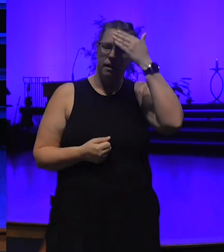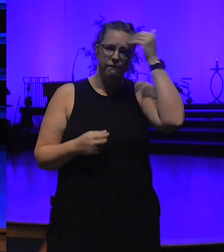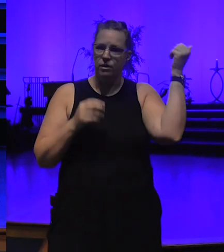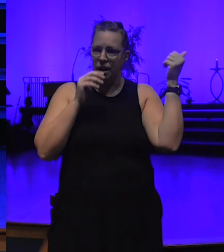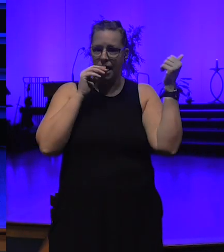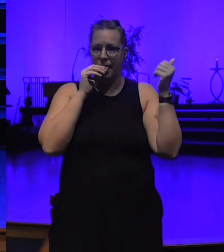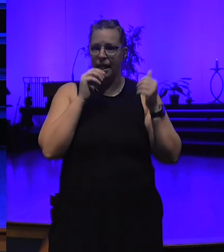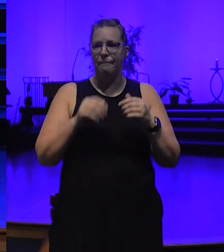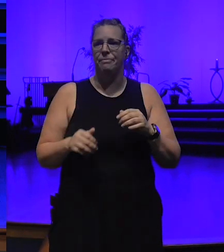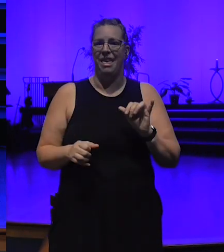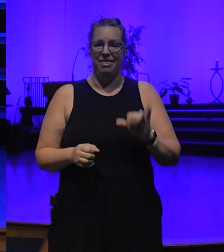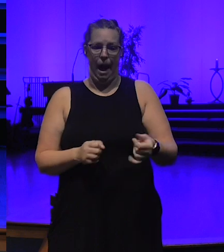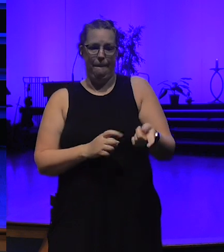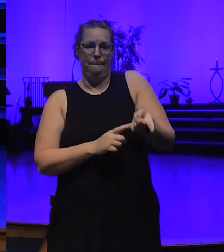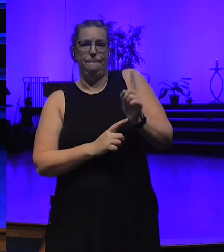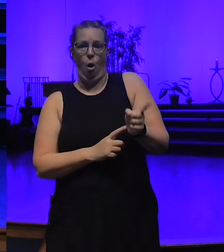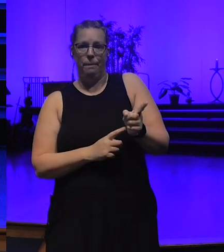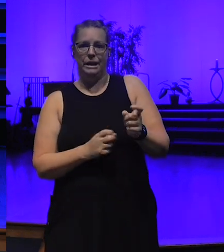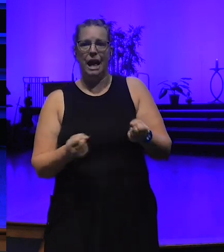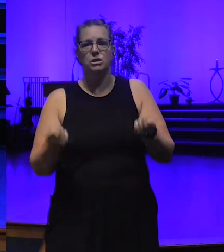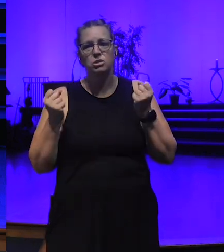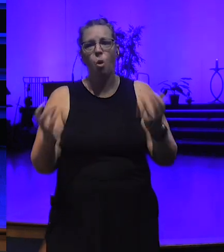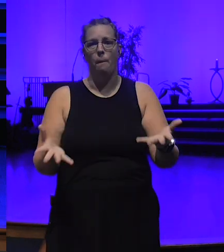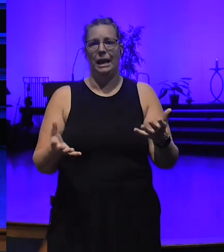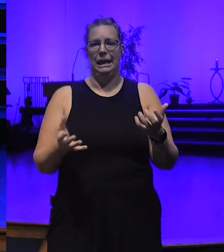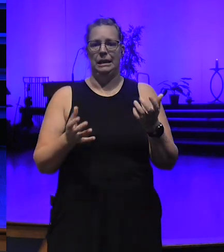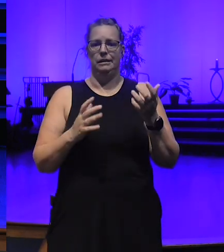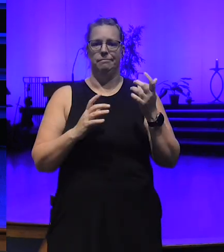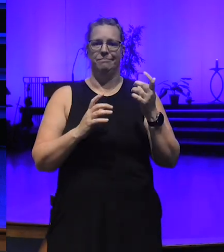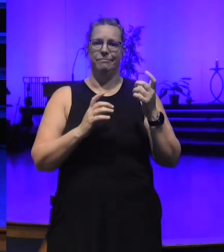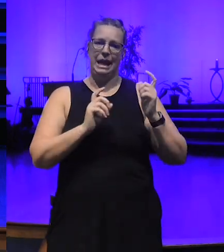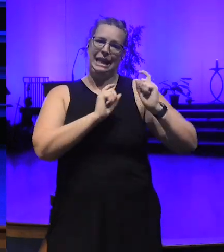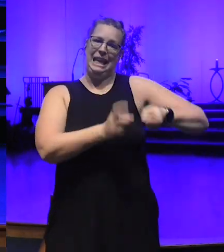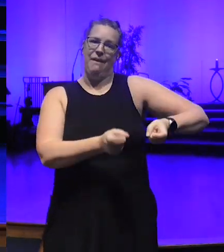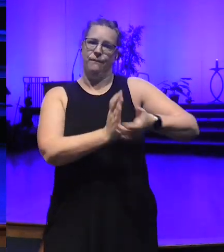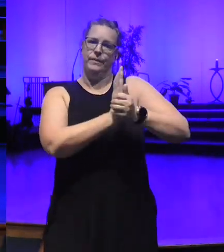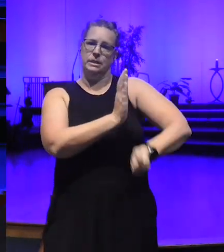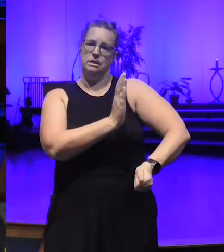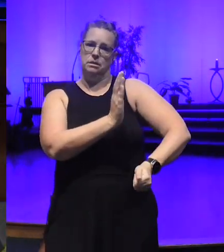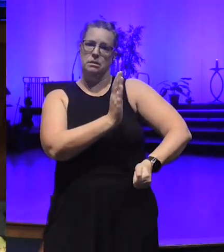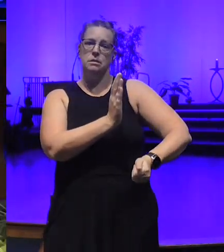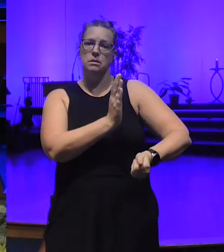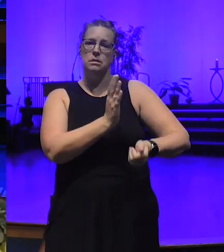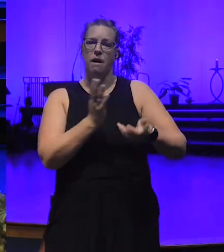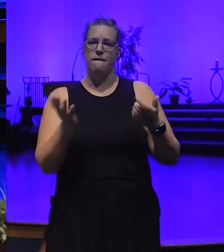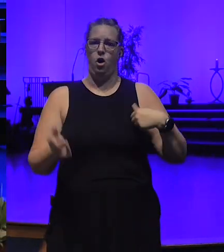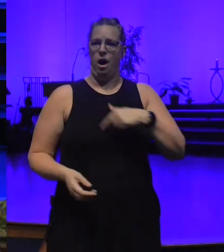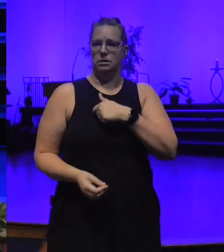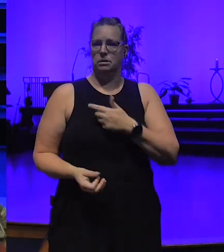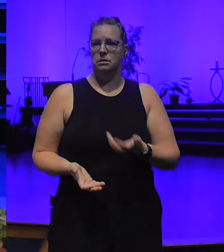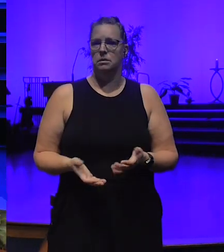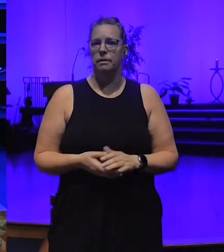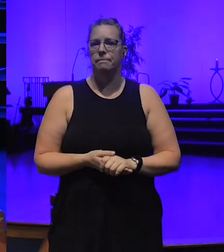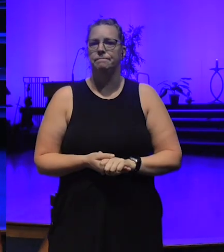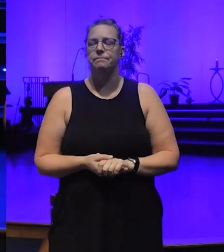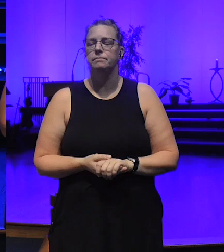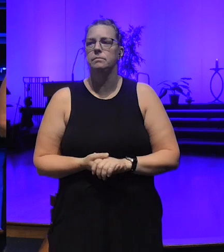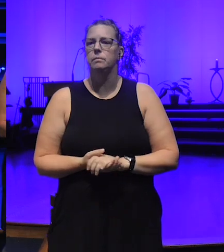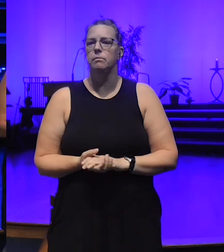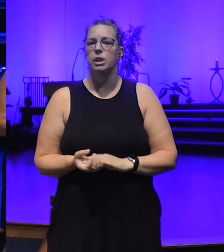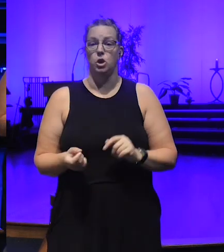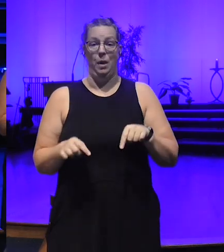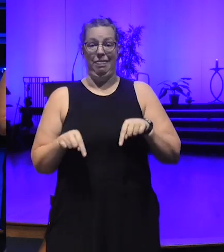the present moment has so many gifts for us so many gifts that in this present moment there is